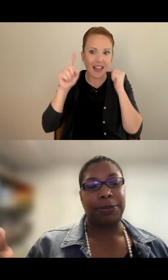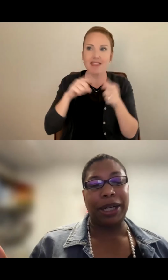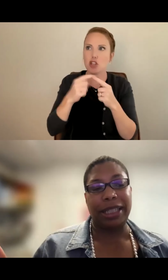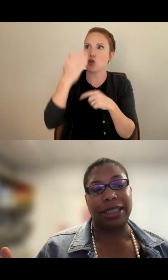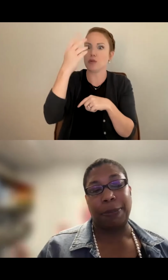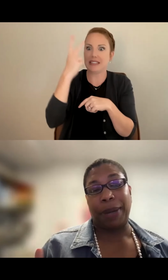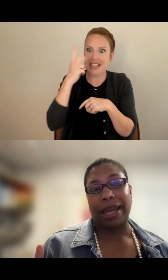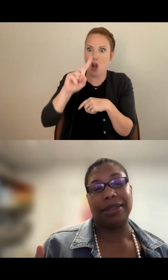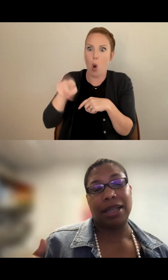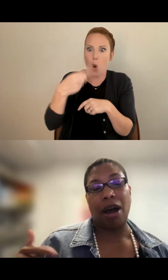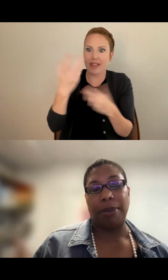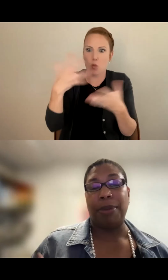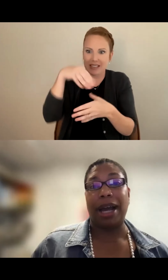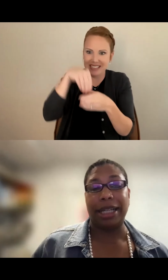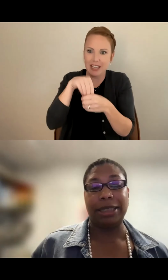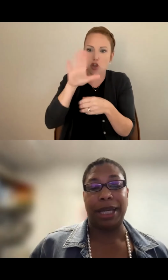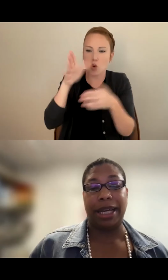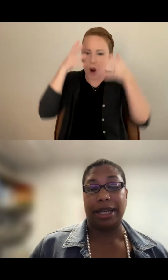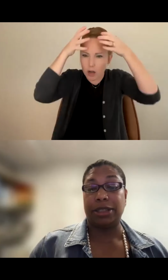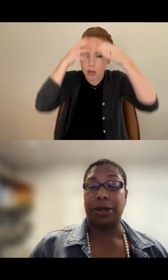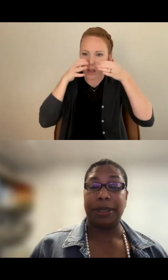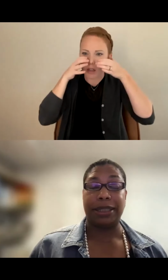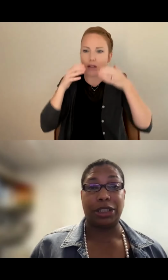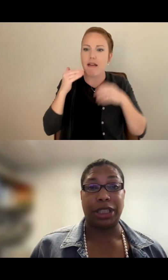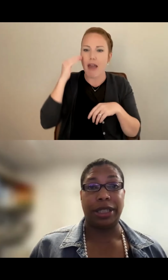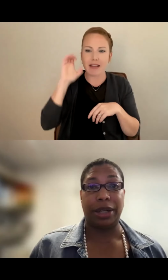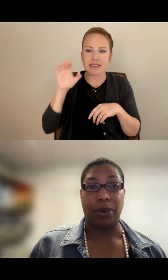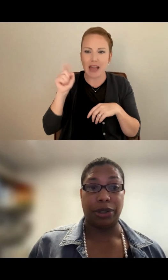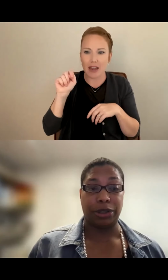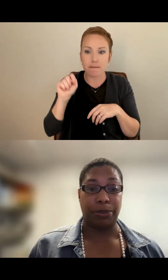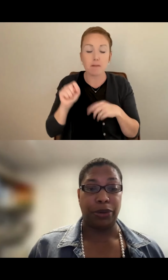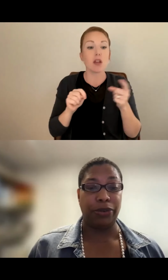Experience depends on bodies being in a certain position in order to move.